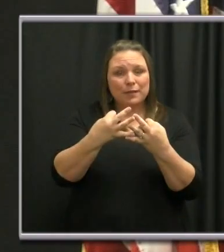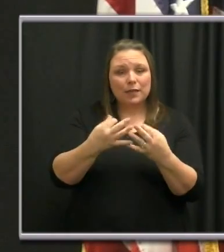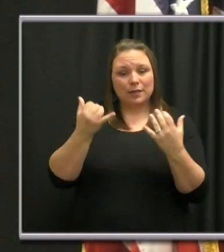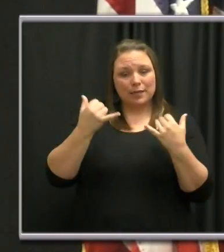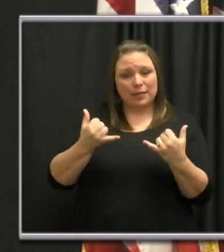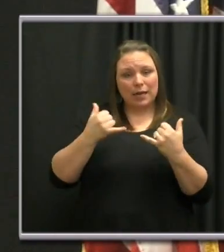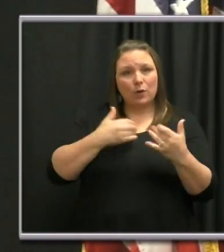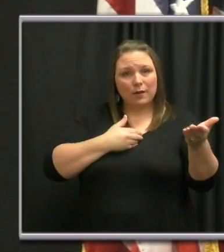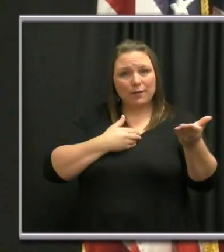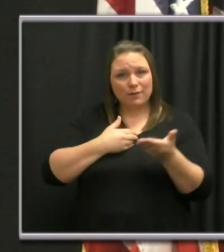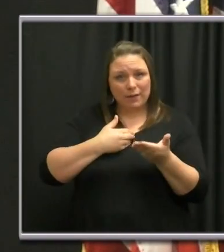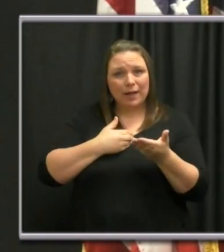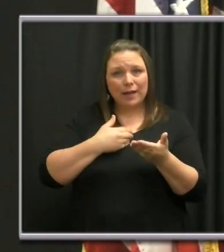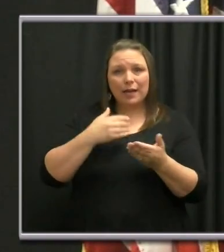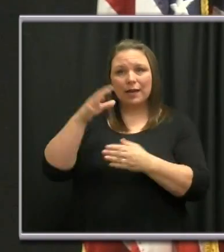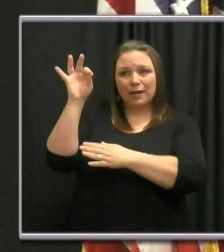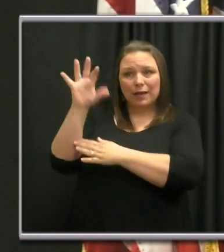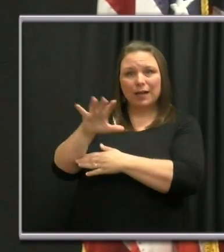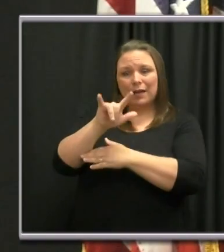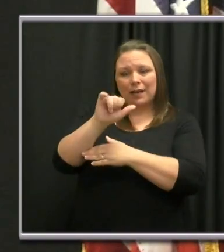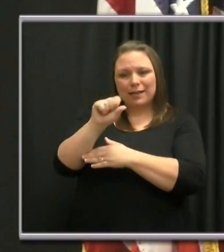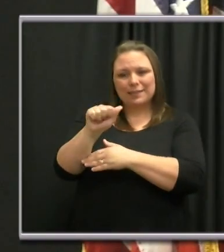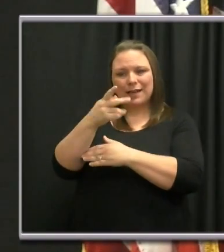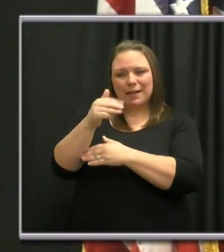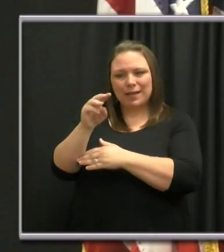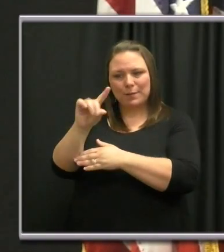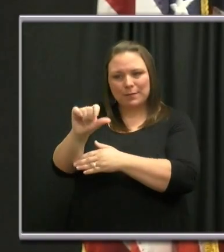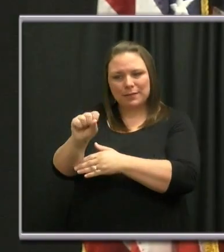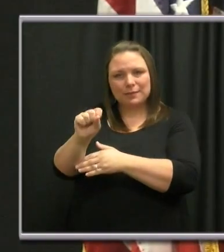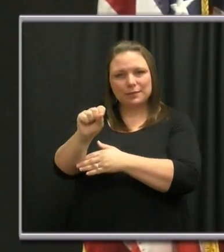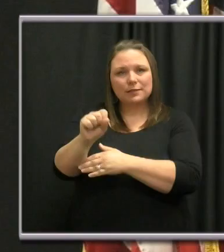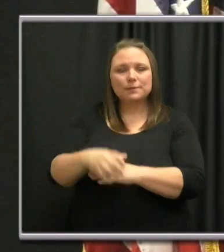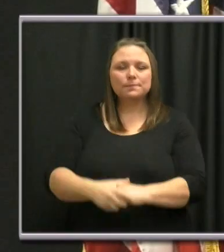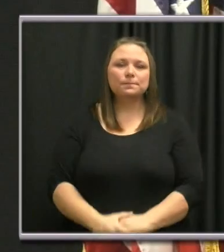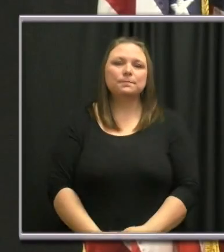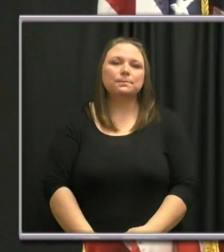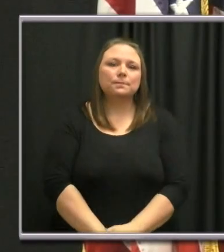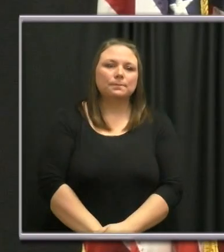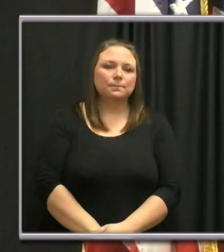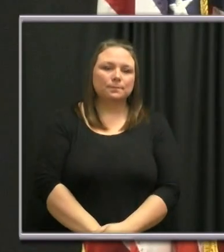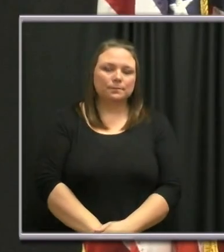GOD BE WITH YOU AND WITH YOUR FAMILIES AT THIS TIME INVITE